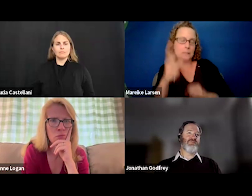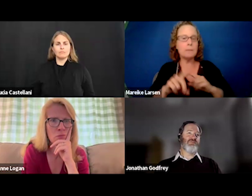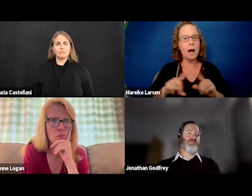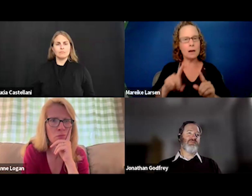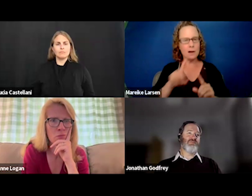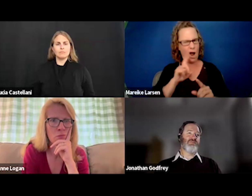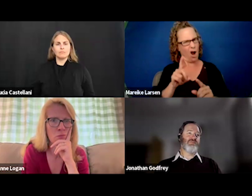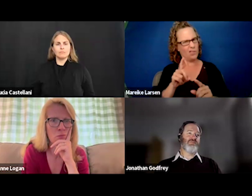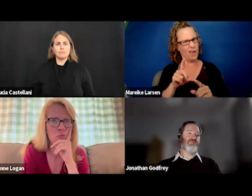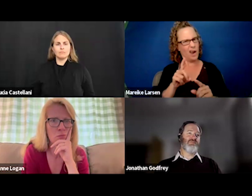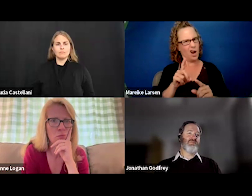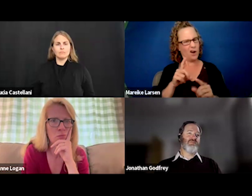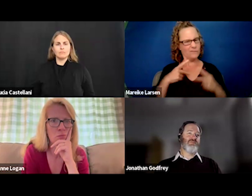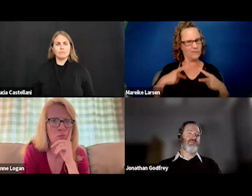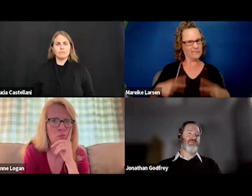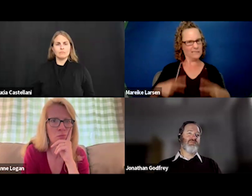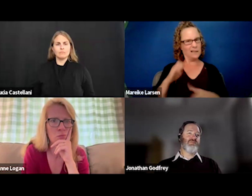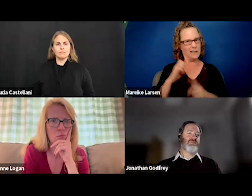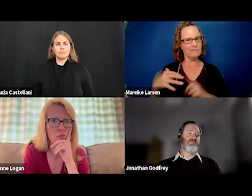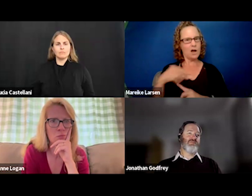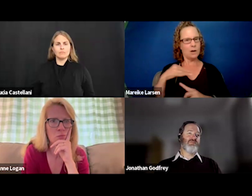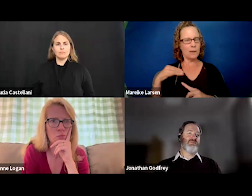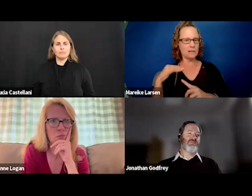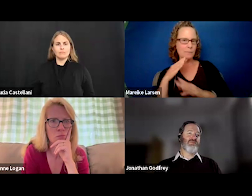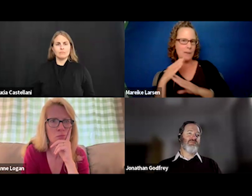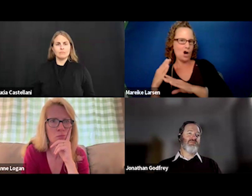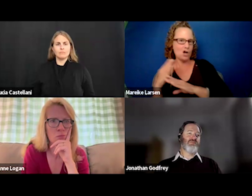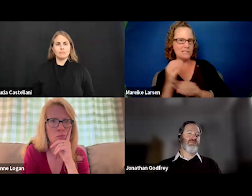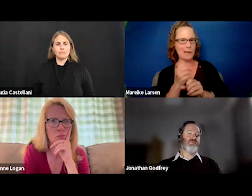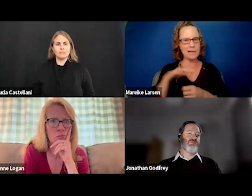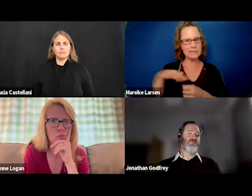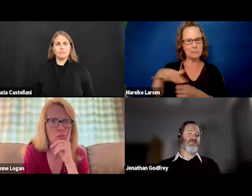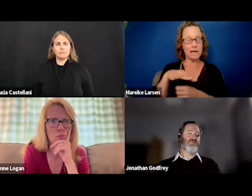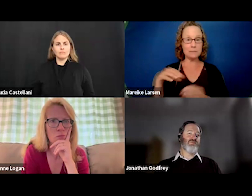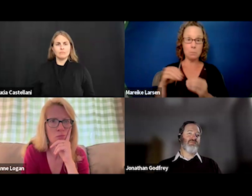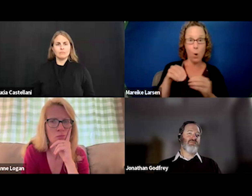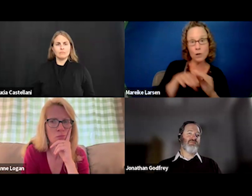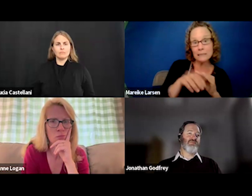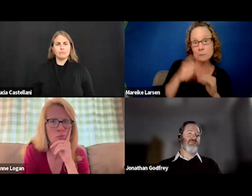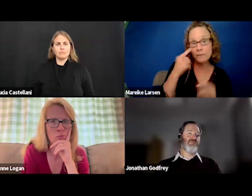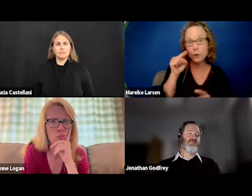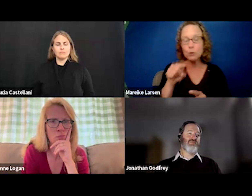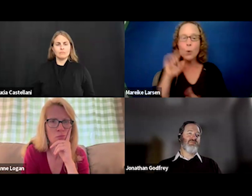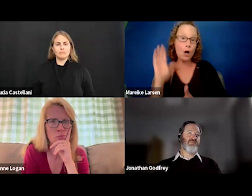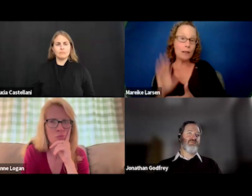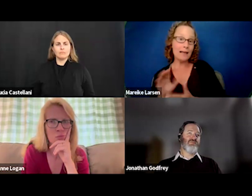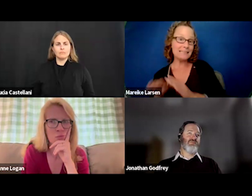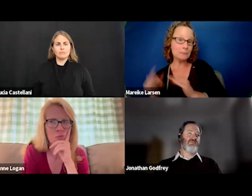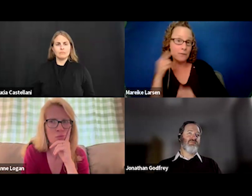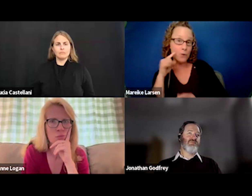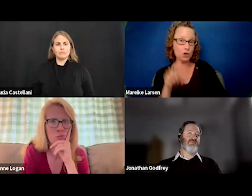of the physical environment that make a space more or less accessible for you? Is this question relevant for you?